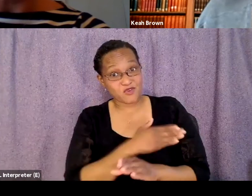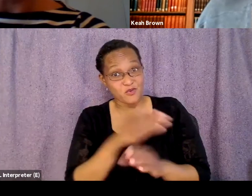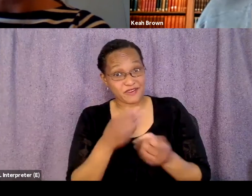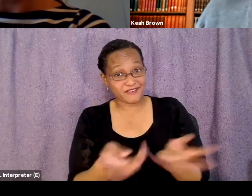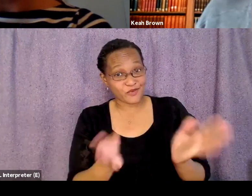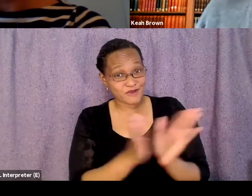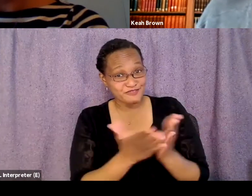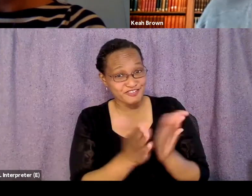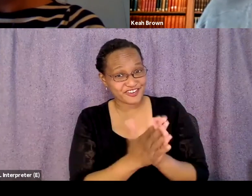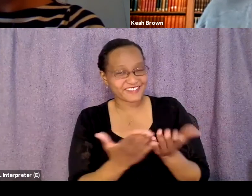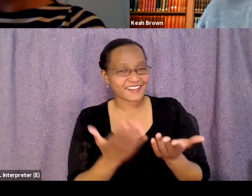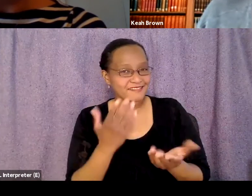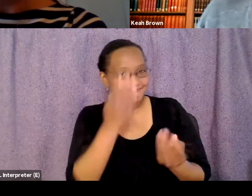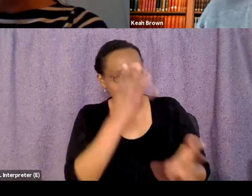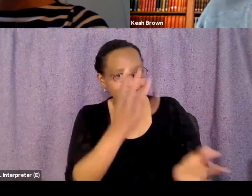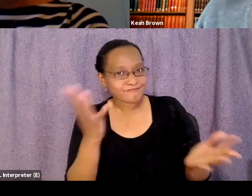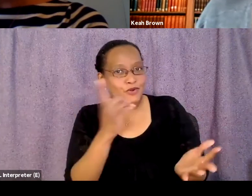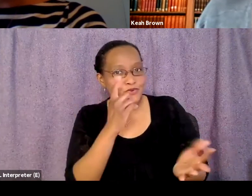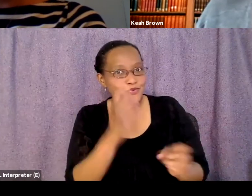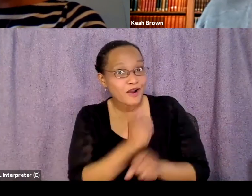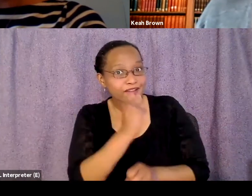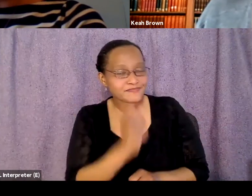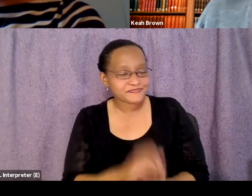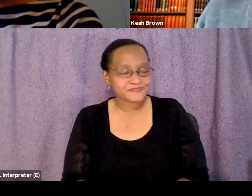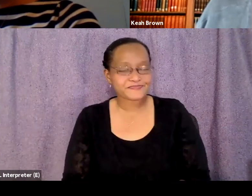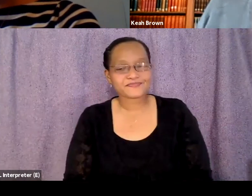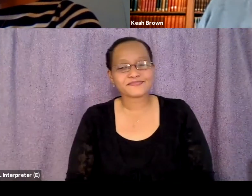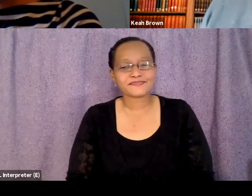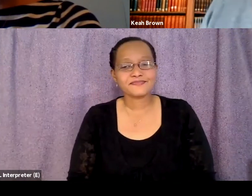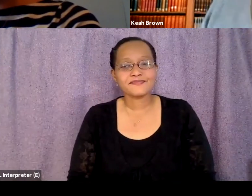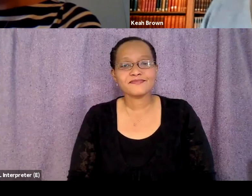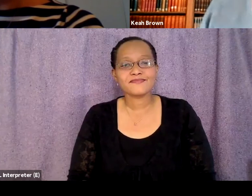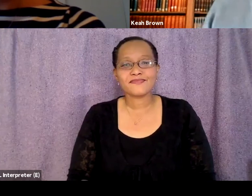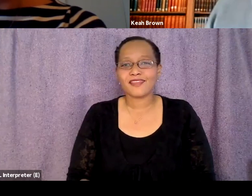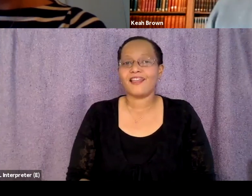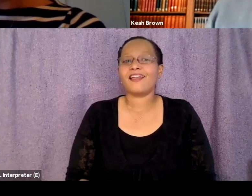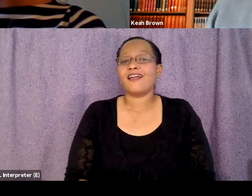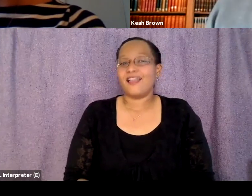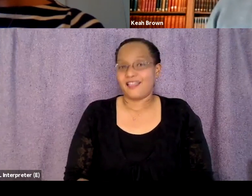and let our winners know who they are, and without revealing too much, it sounds like there's some secrets.